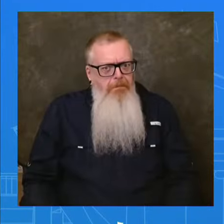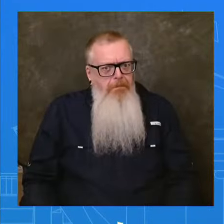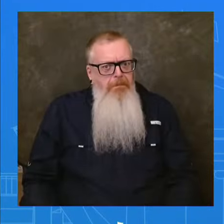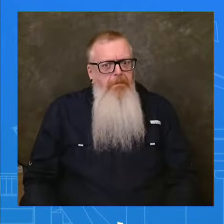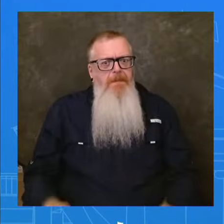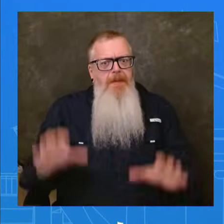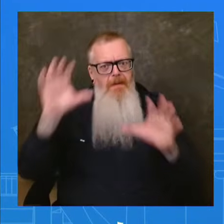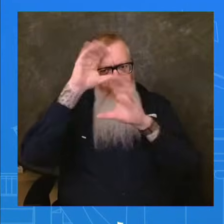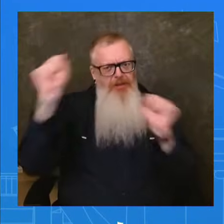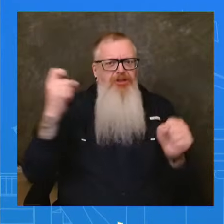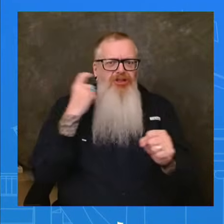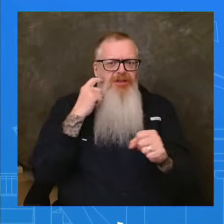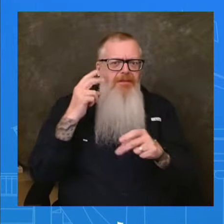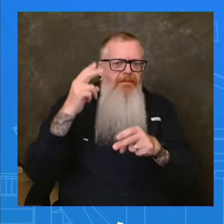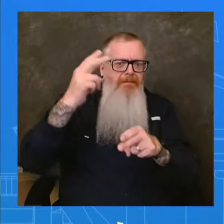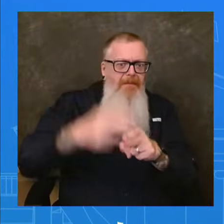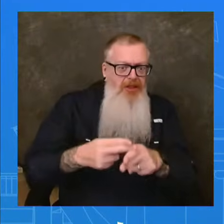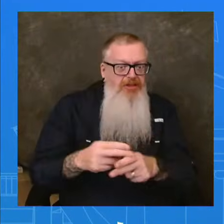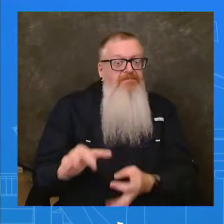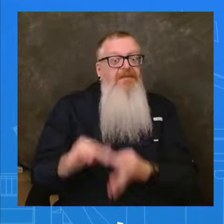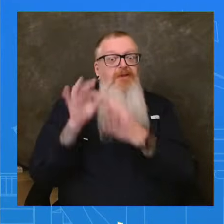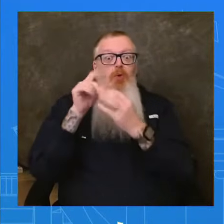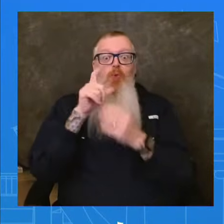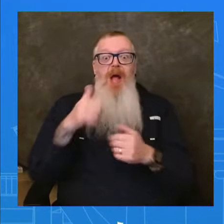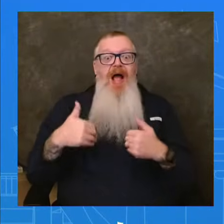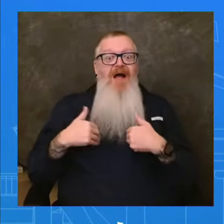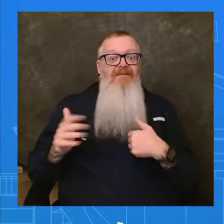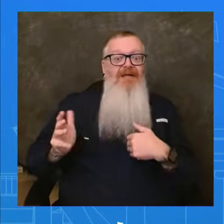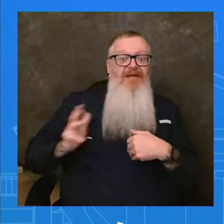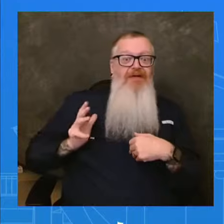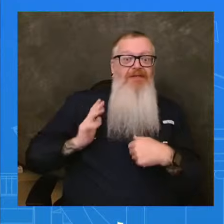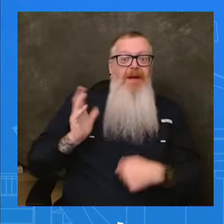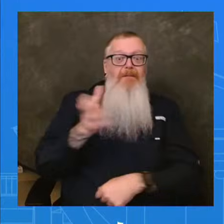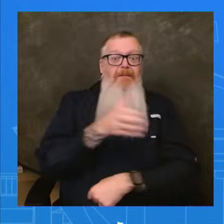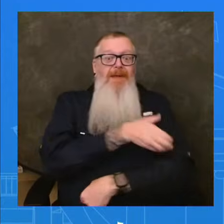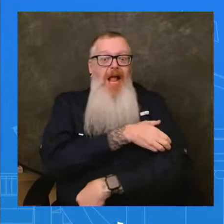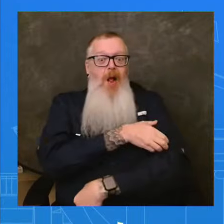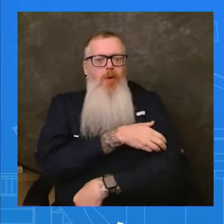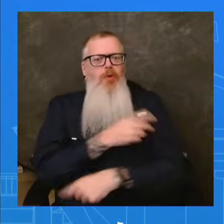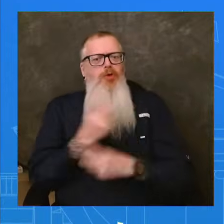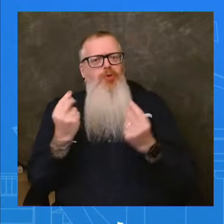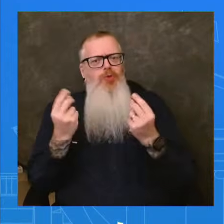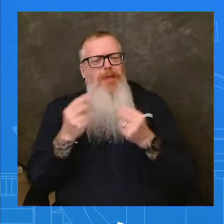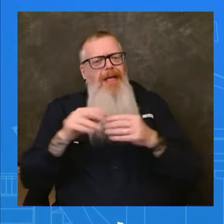must do everything they can to encourage survivors to register for assistance, not discourage them